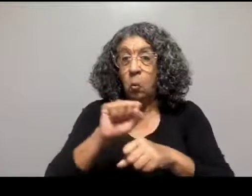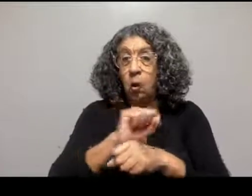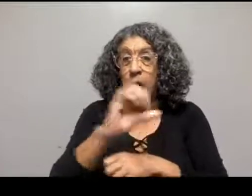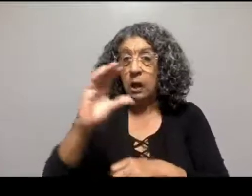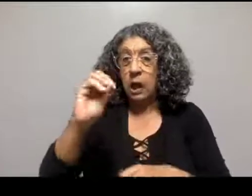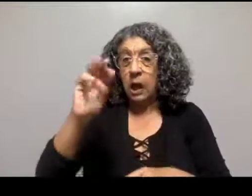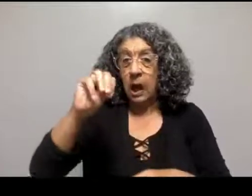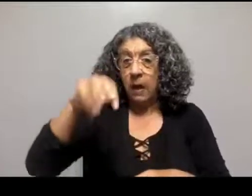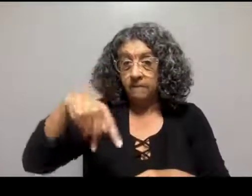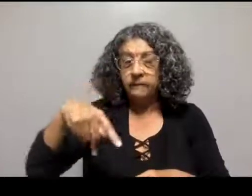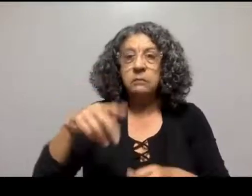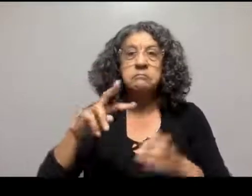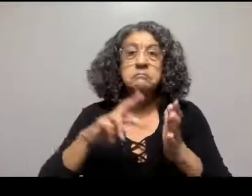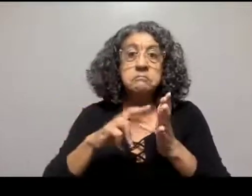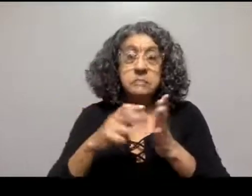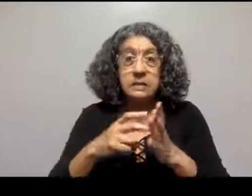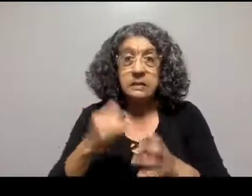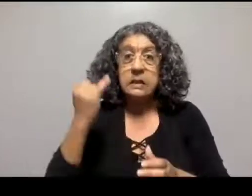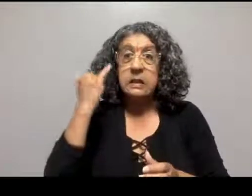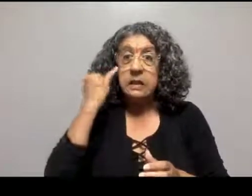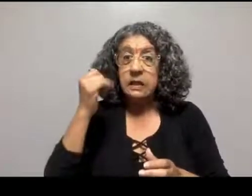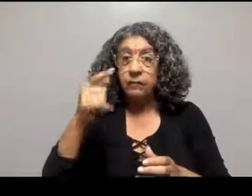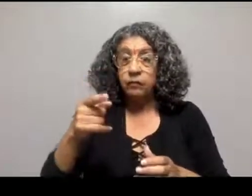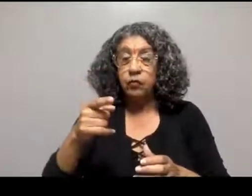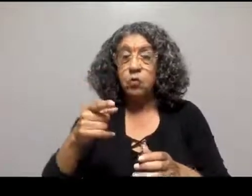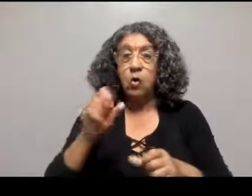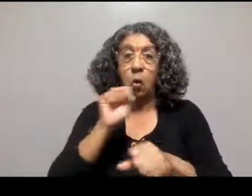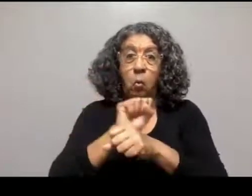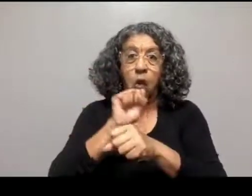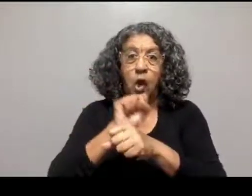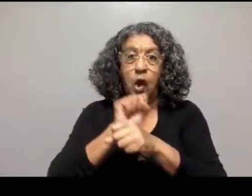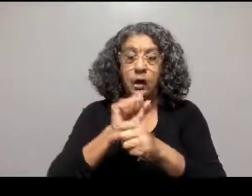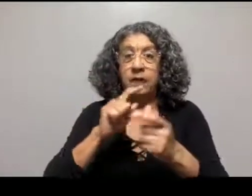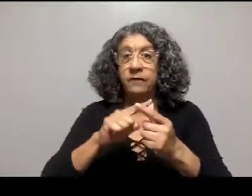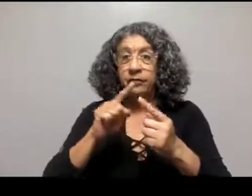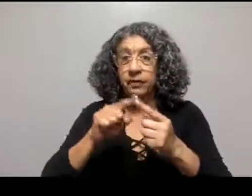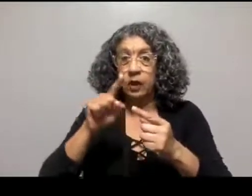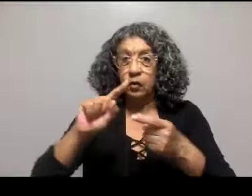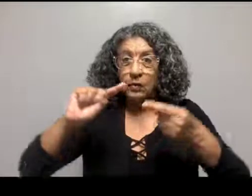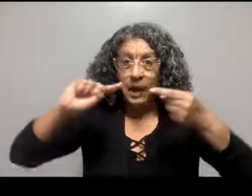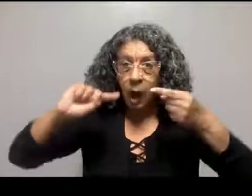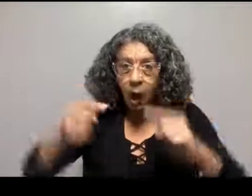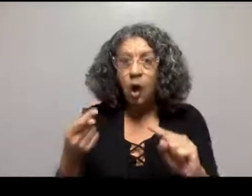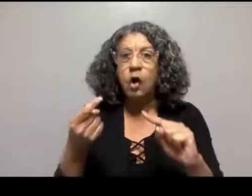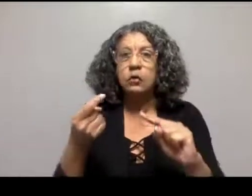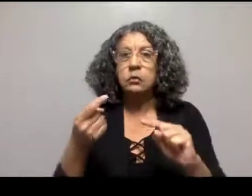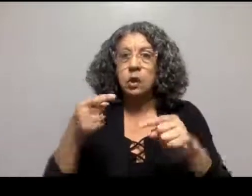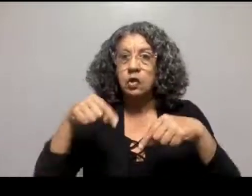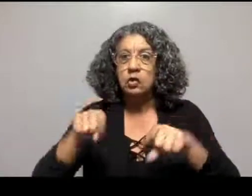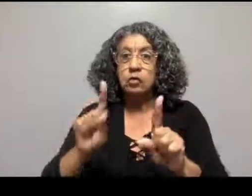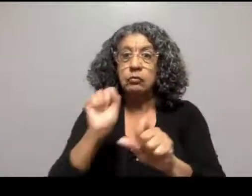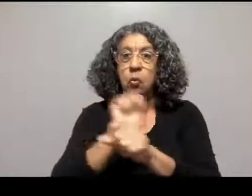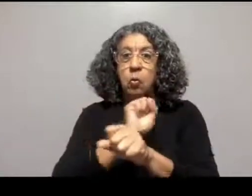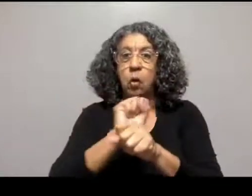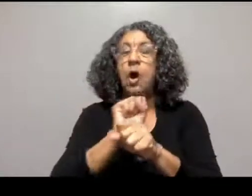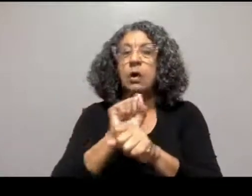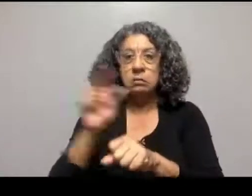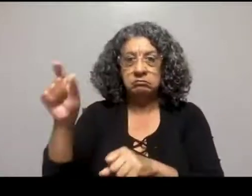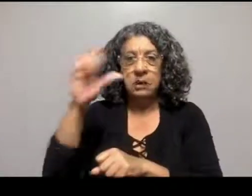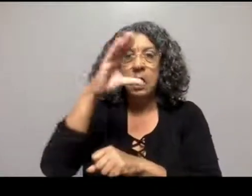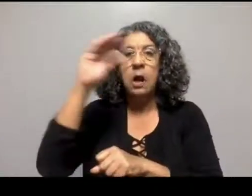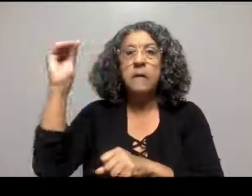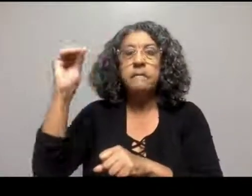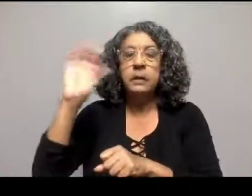Workers comp means if you are working and you get hurt on the job